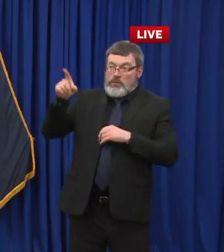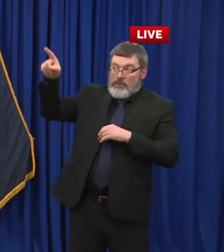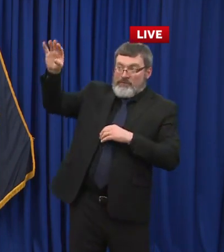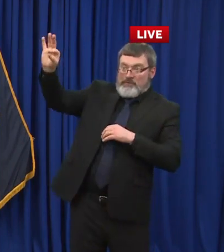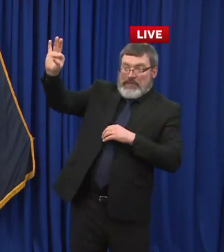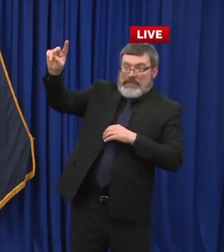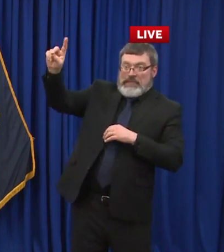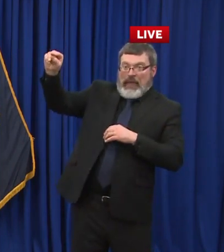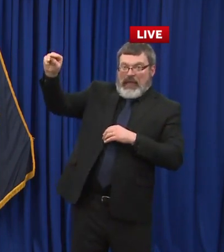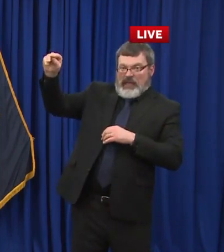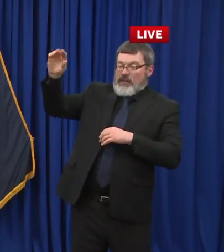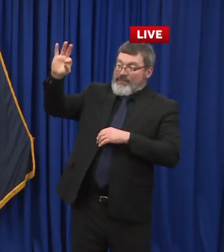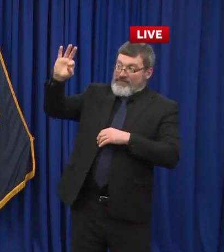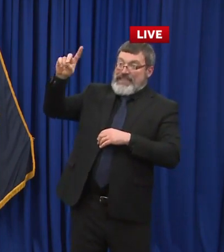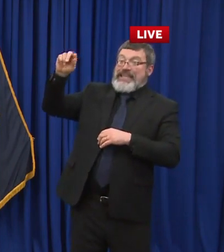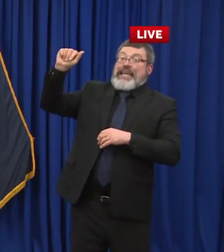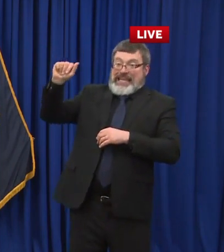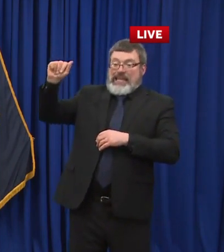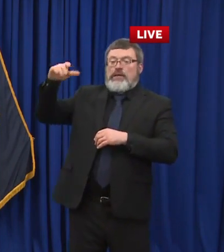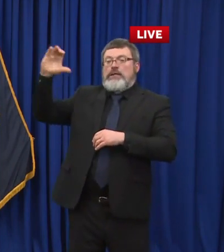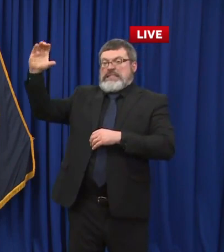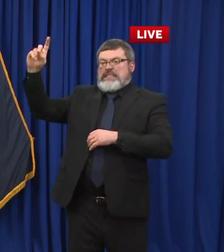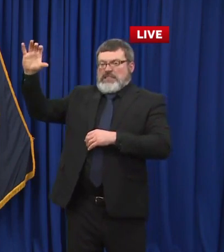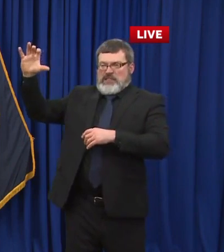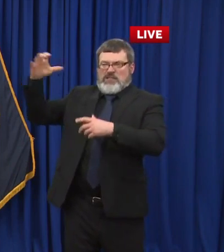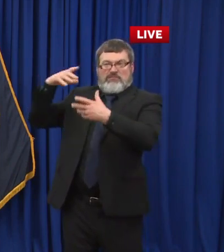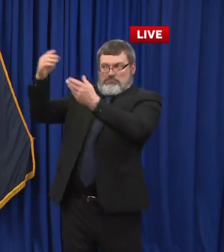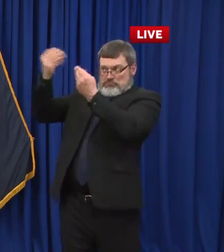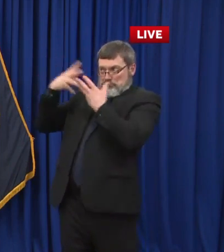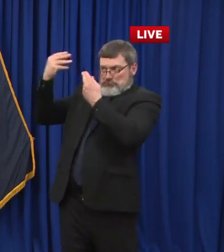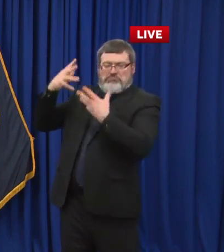WE WILL BUILD AN INFORMATIONAL CAMPAIGN BASED OFF OF THAT.